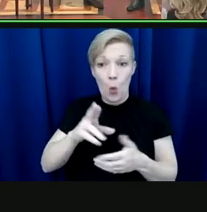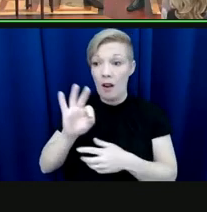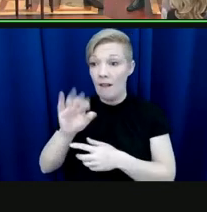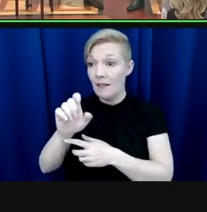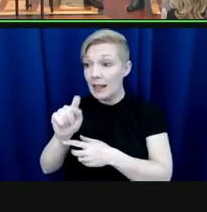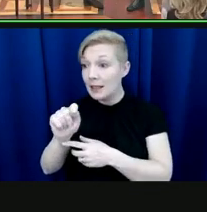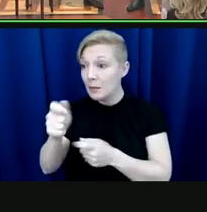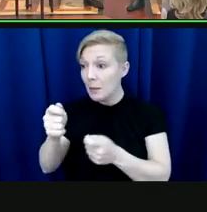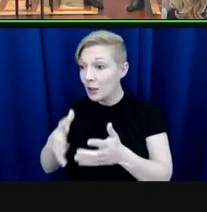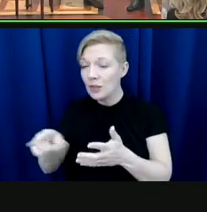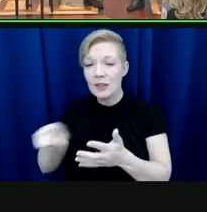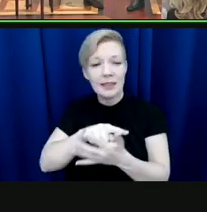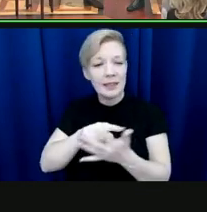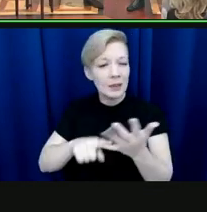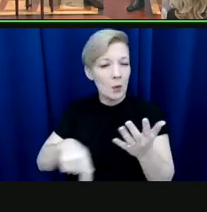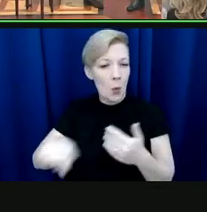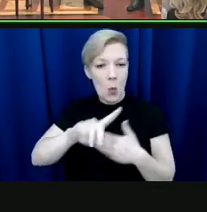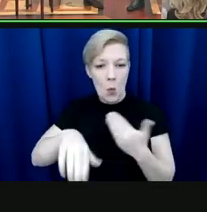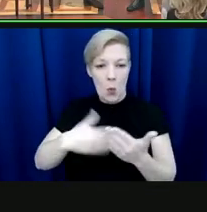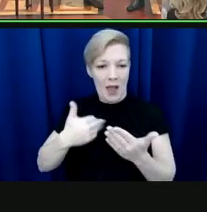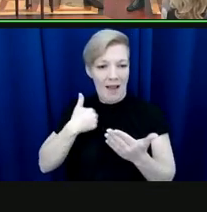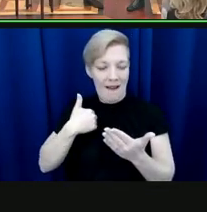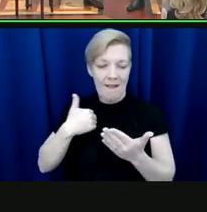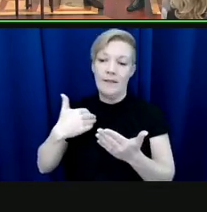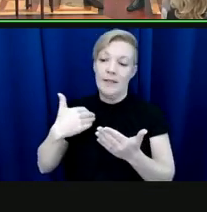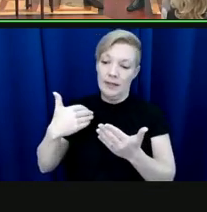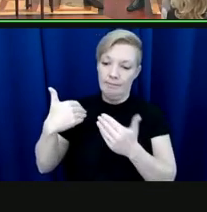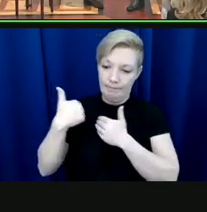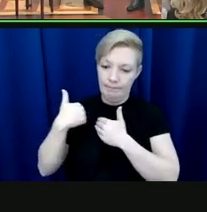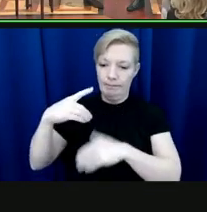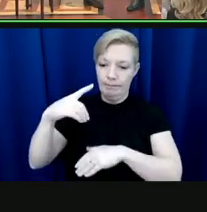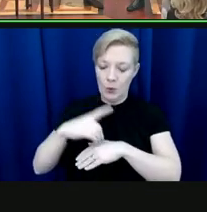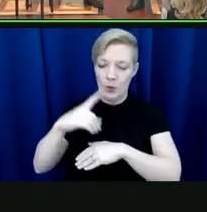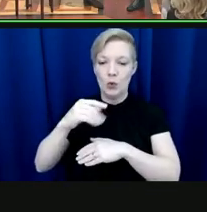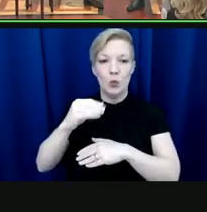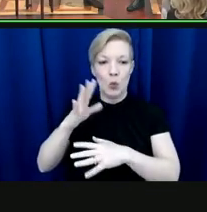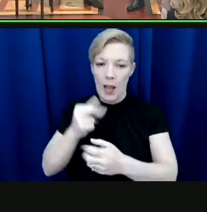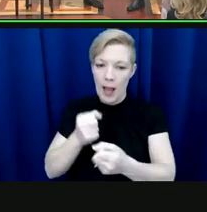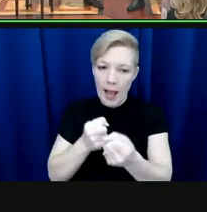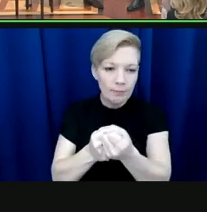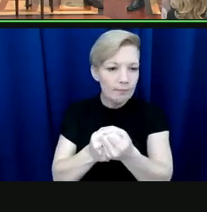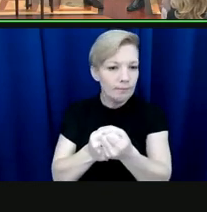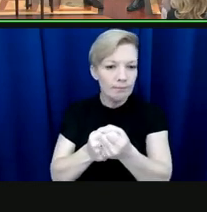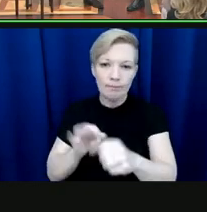We all have a duty to lean in and pitch in and deliver, and we all have a need to do that right now.